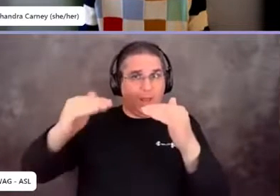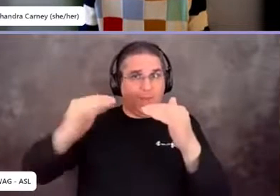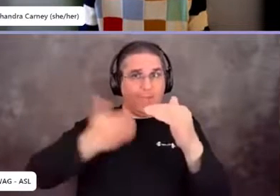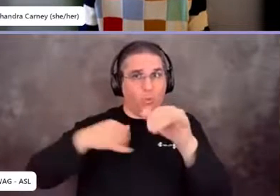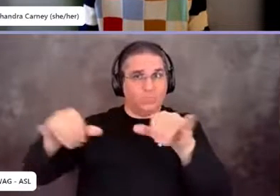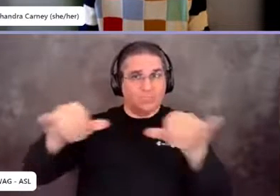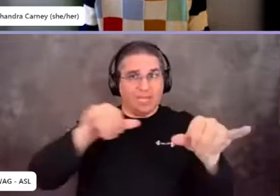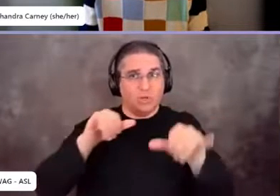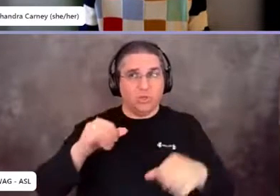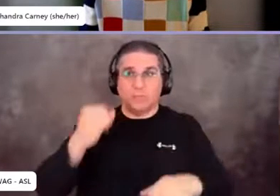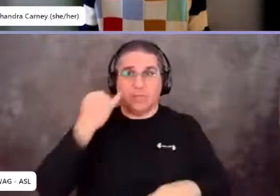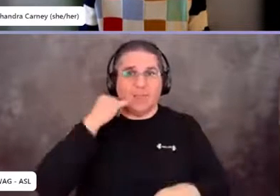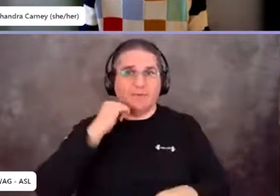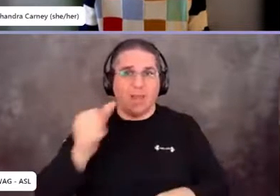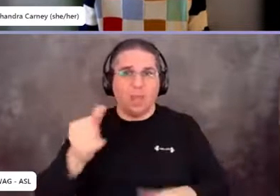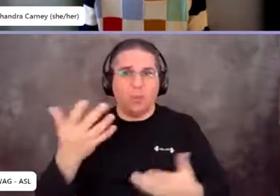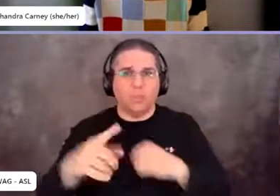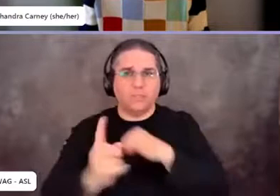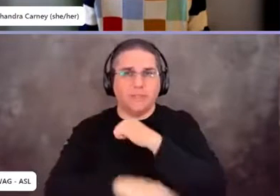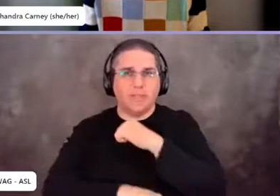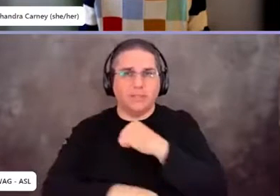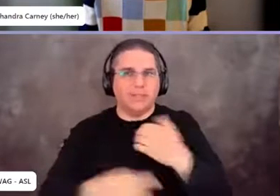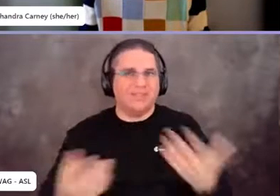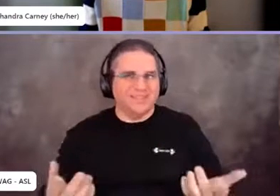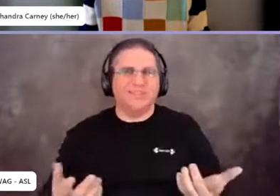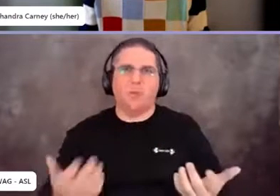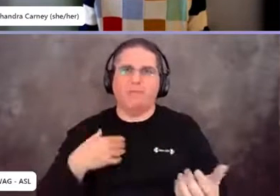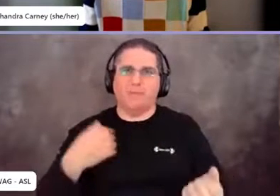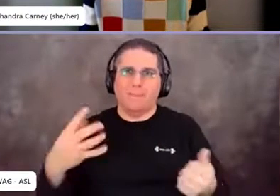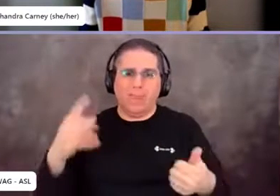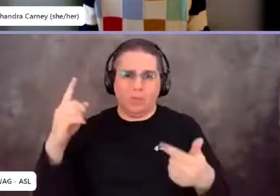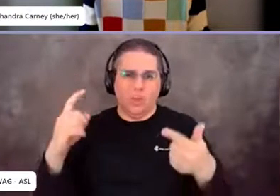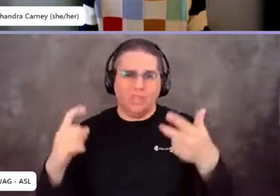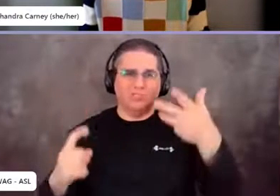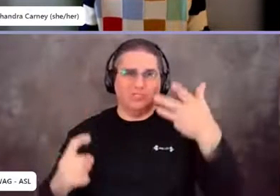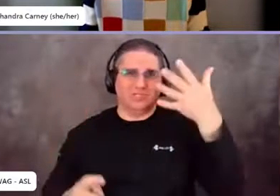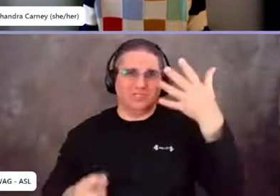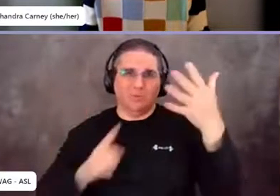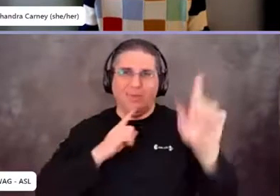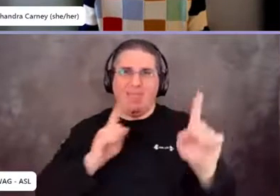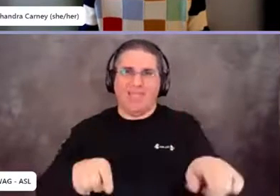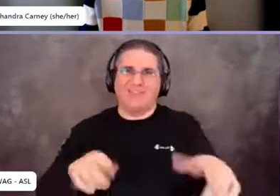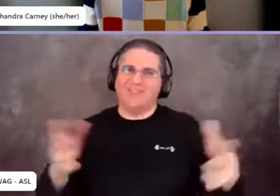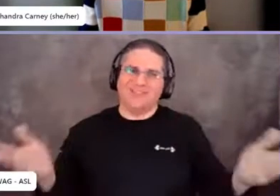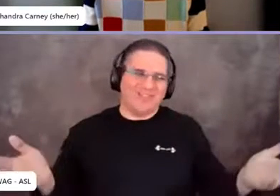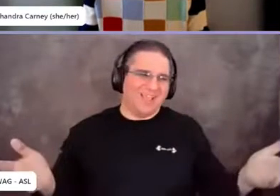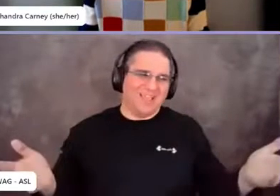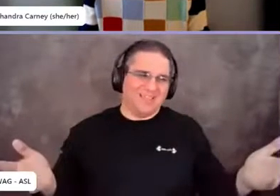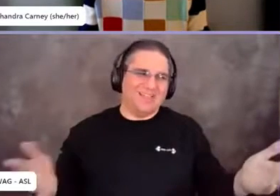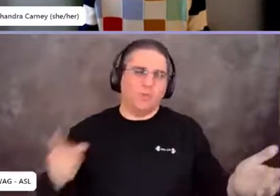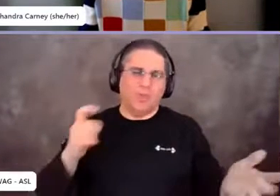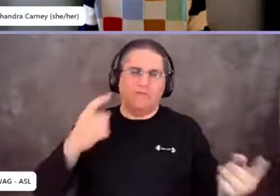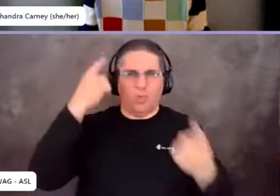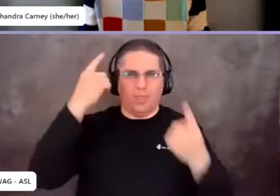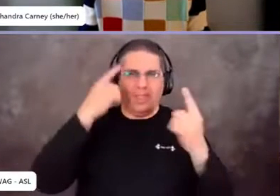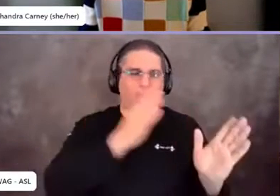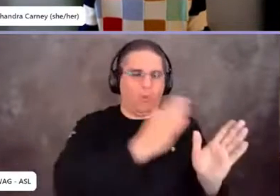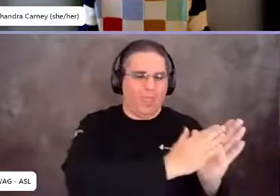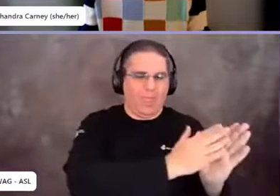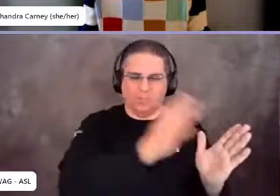do we have anything in our contracts, any luck with the parties that they have to make in standards, and what happens if they don't meet the